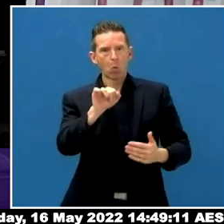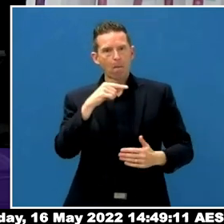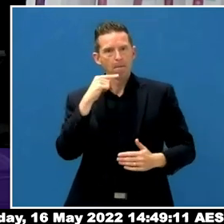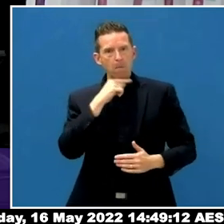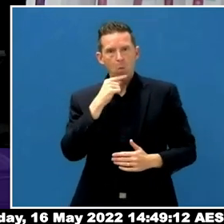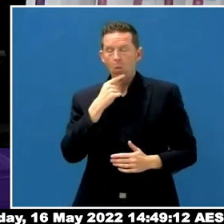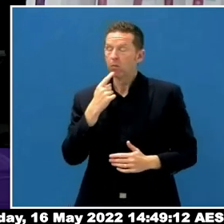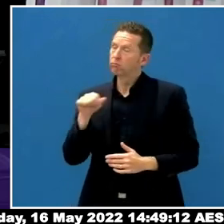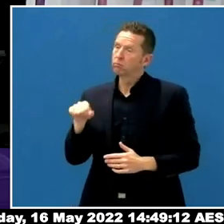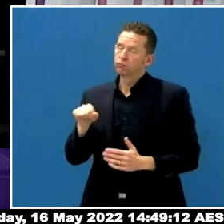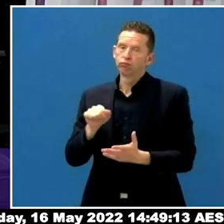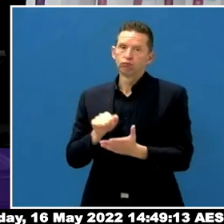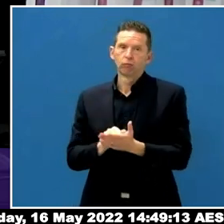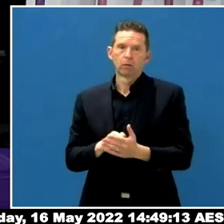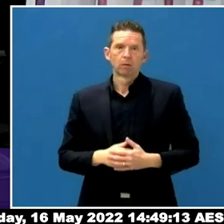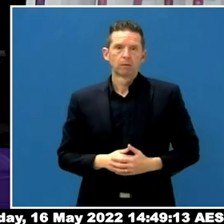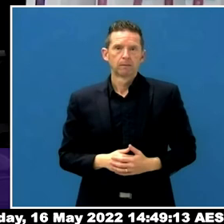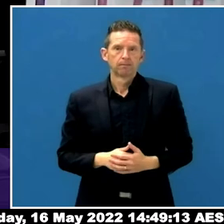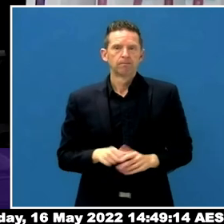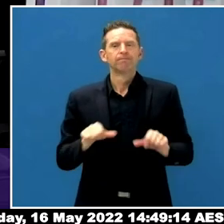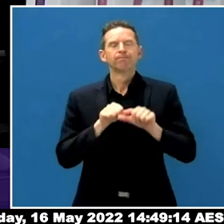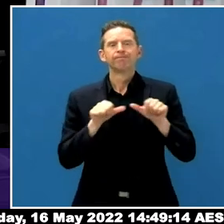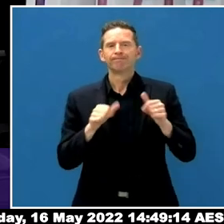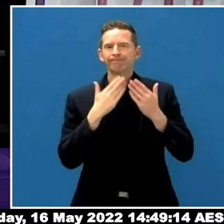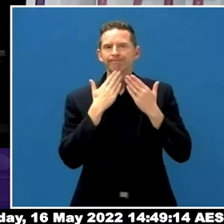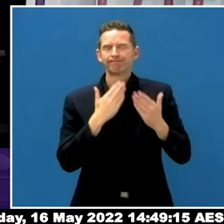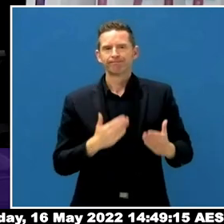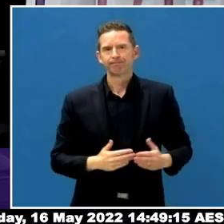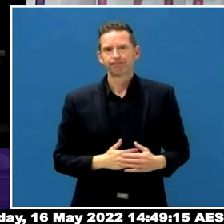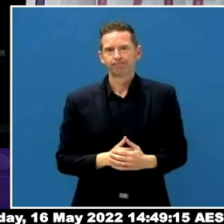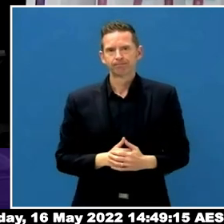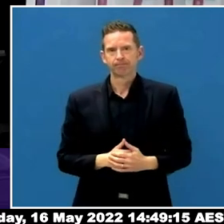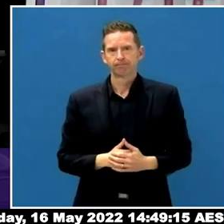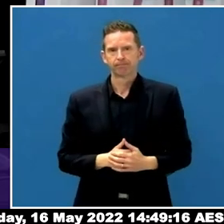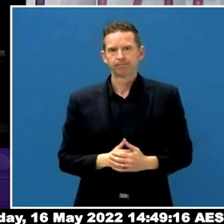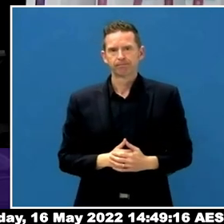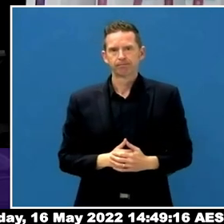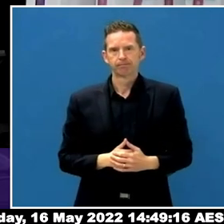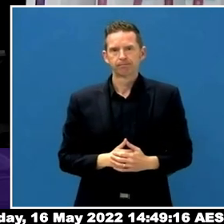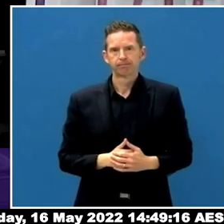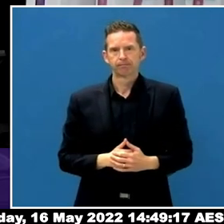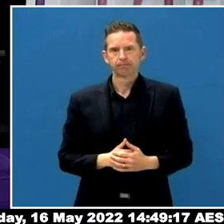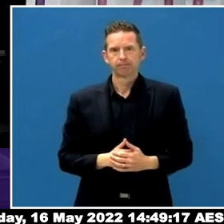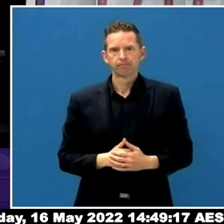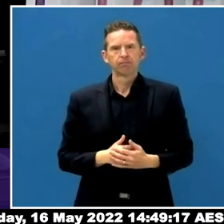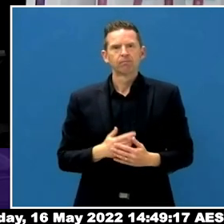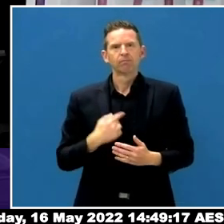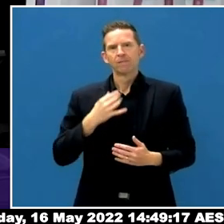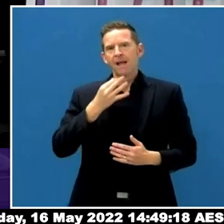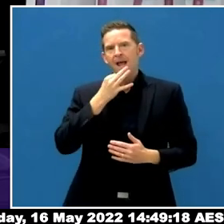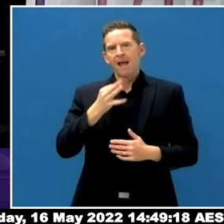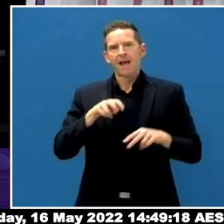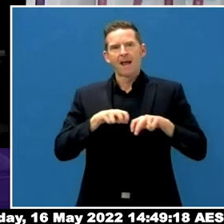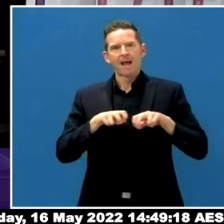Thank you. Lilly, I'll just ask whether there are any other questions that may come from any other of the representatives.